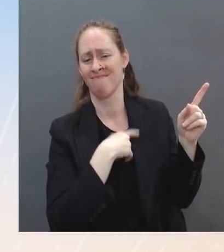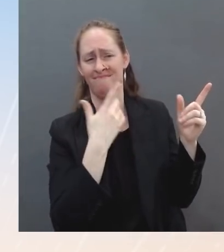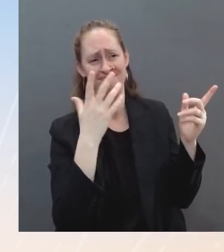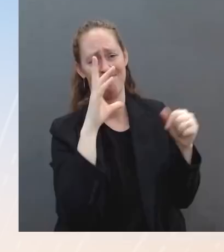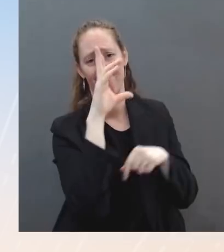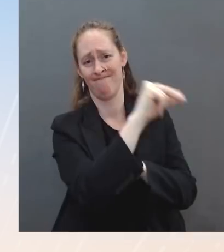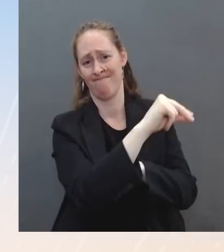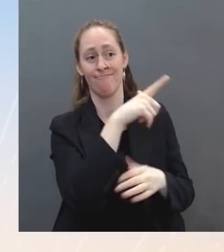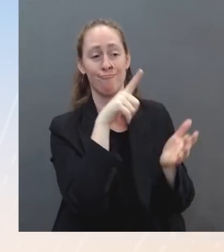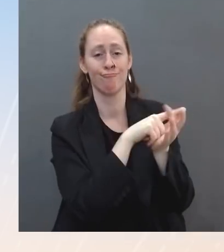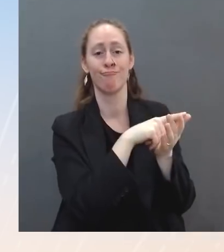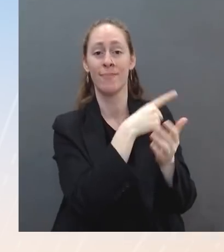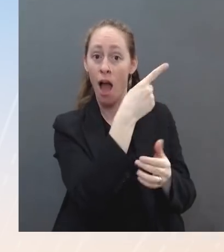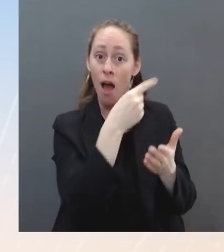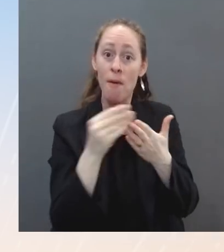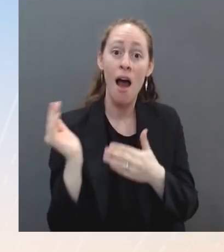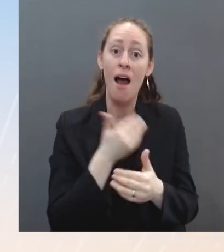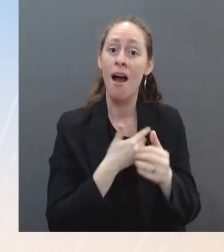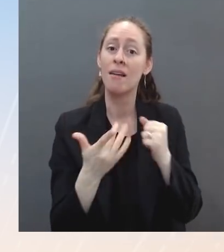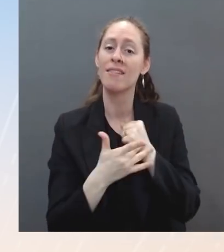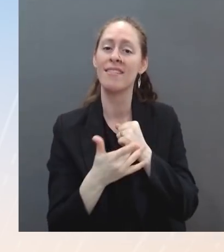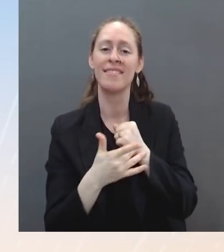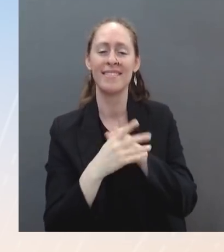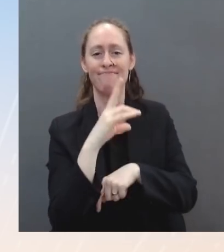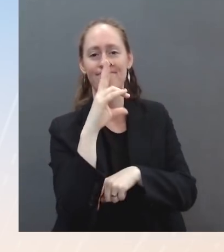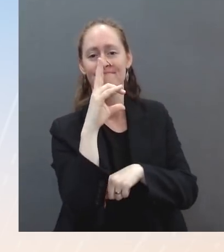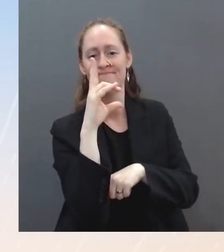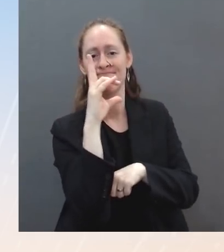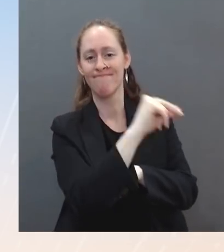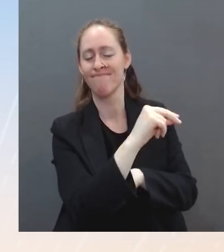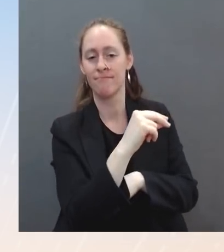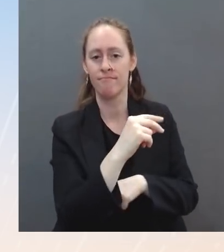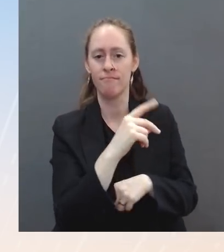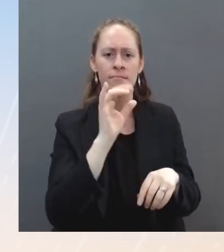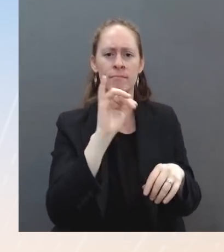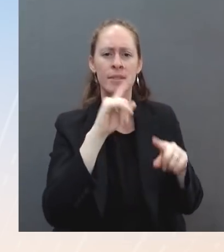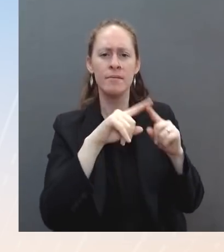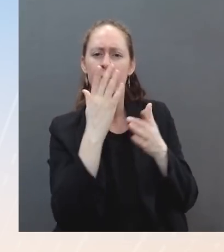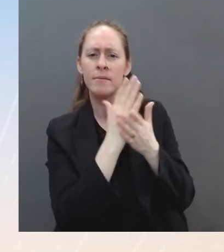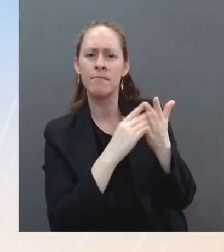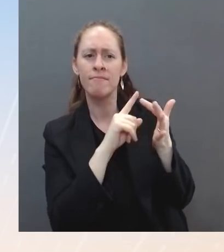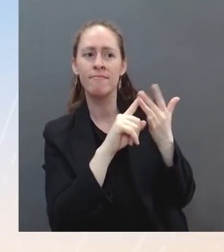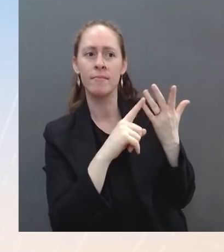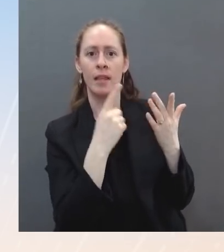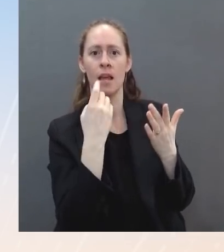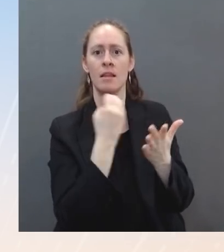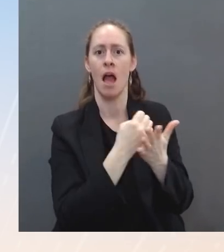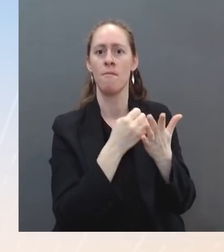of the Russian economy important to Putin, including aerospace, maritime, and the electronics sectors. In the coming days,